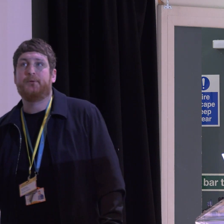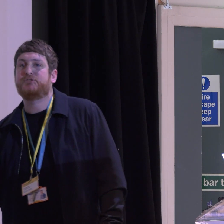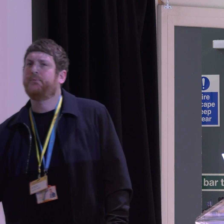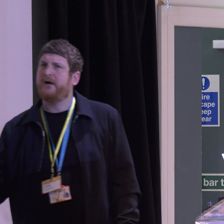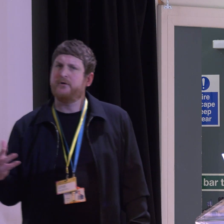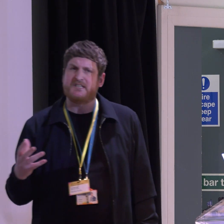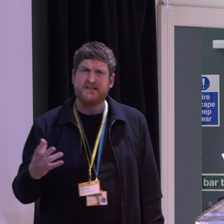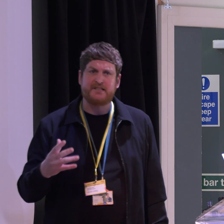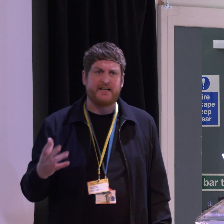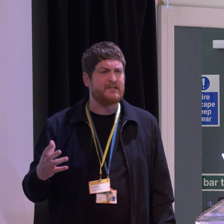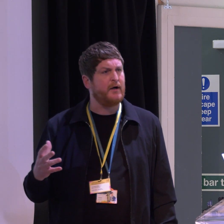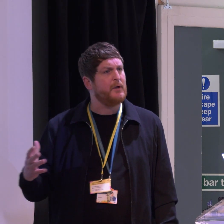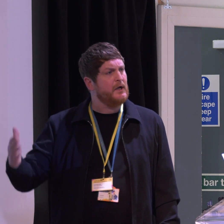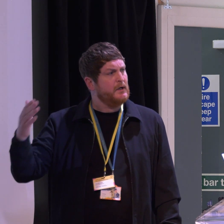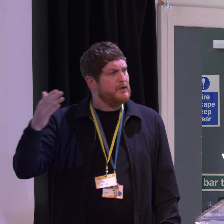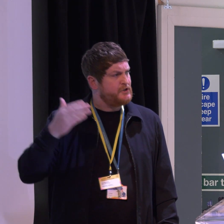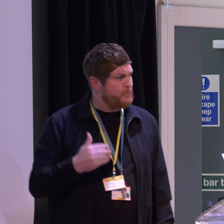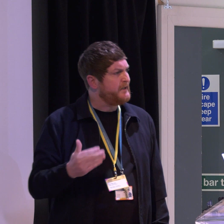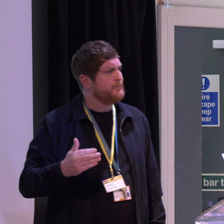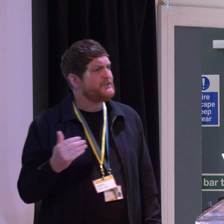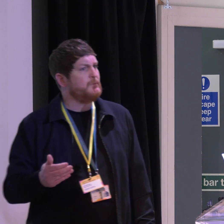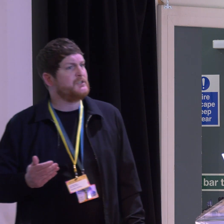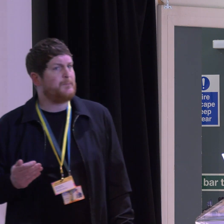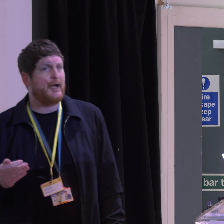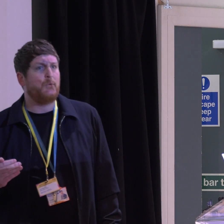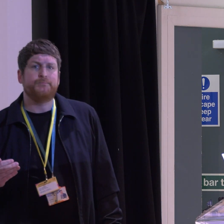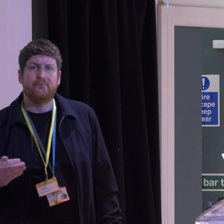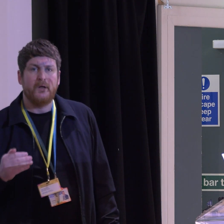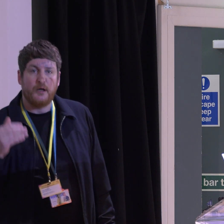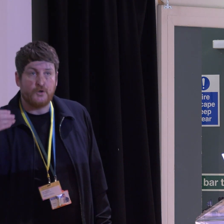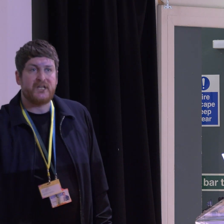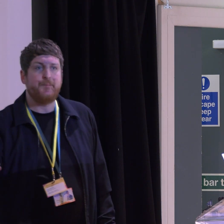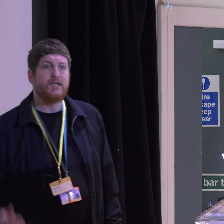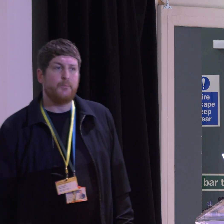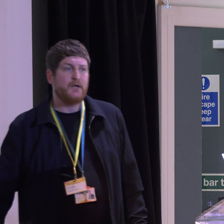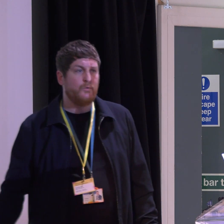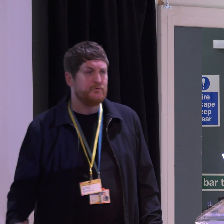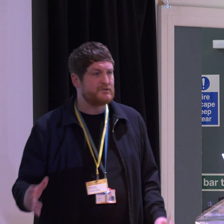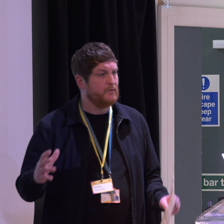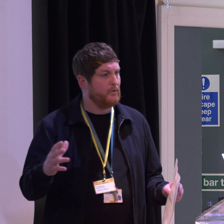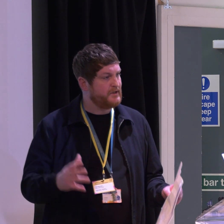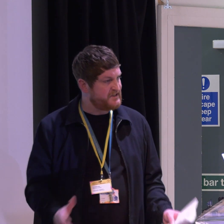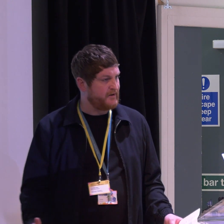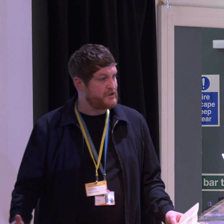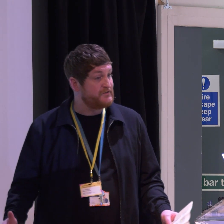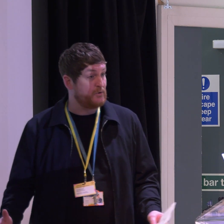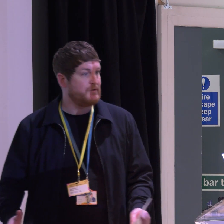And perhaps your priorities at that time don't become so much about long term economic goals or consideration of children